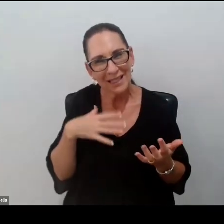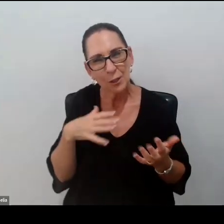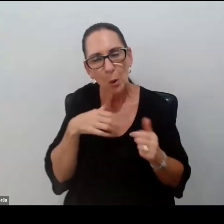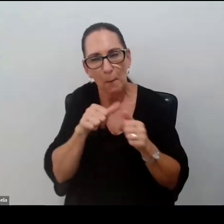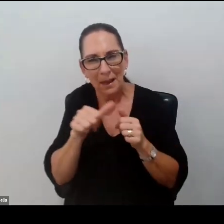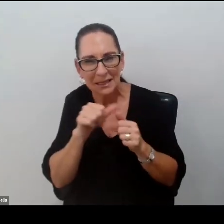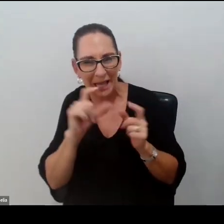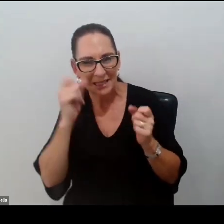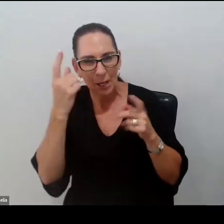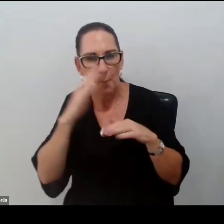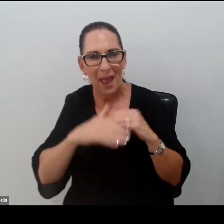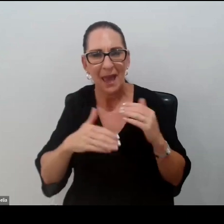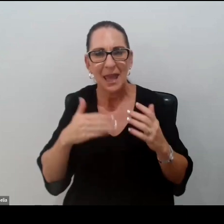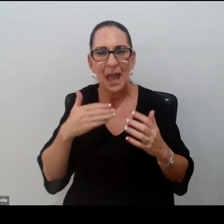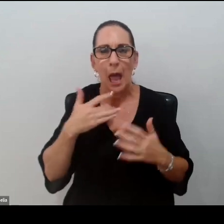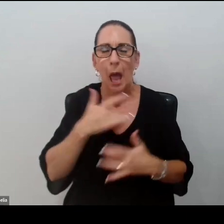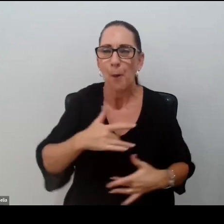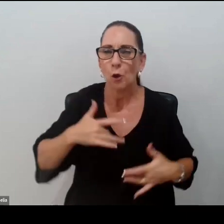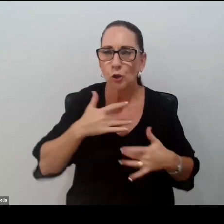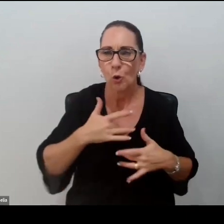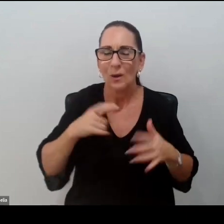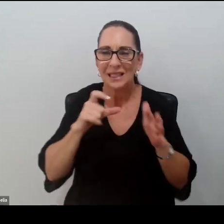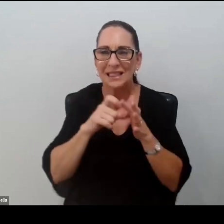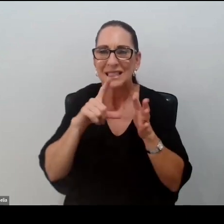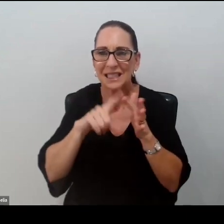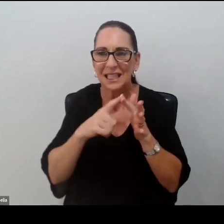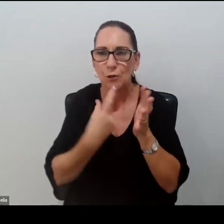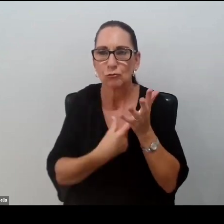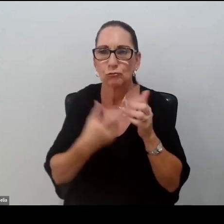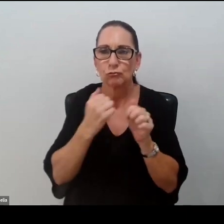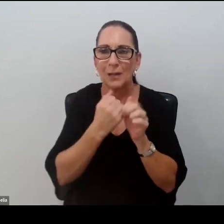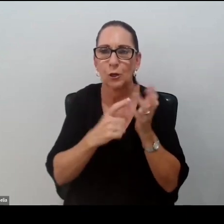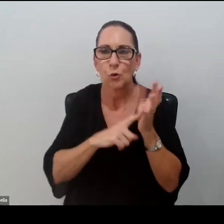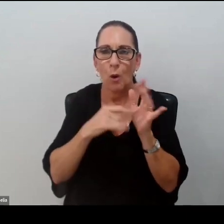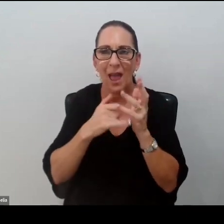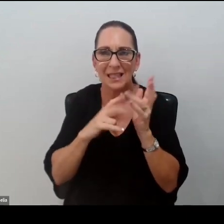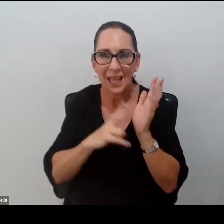dysregulation, and how early access to communication, support, and supported decision